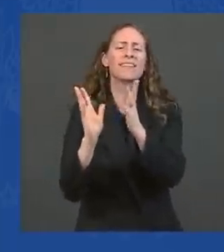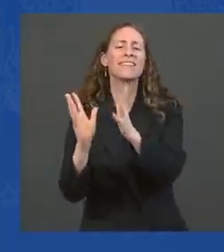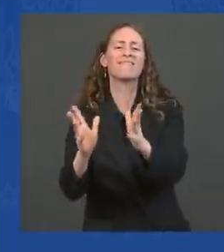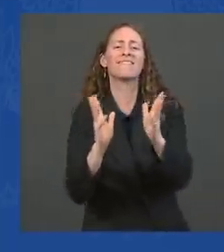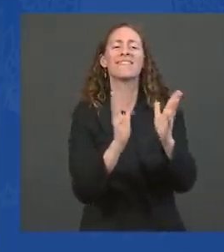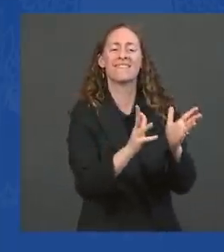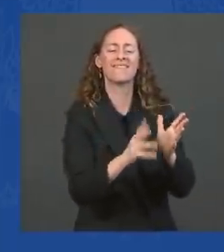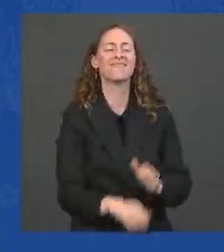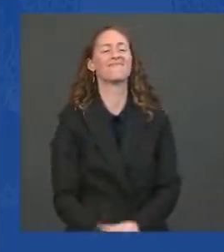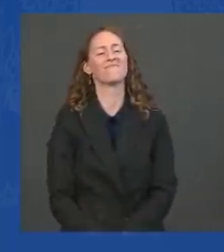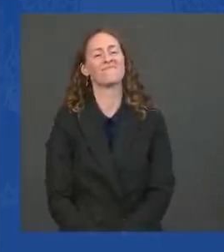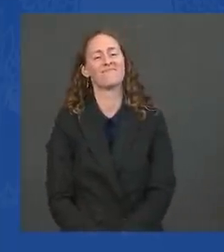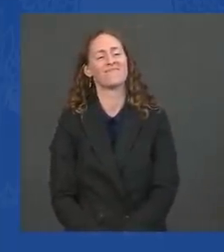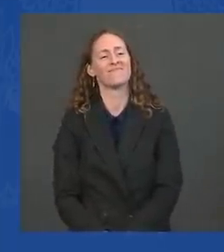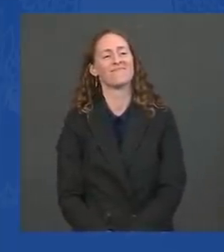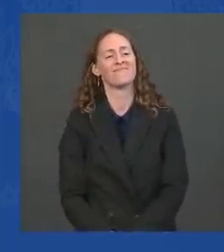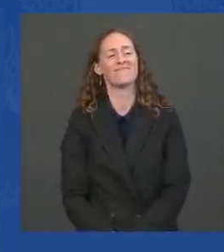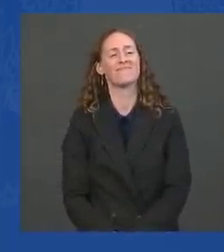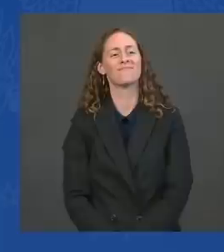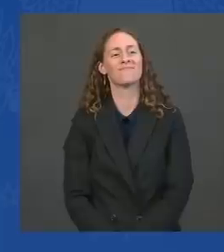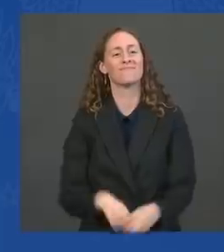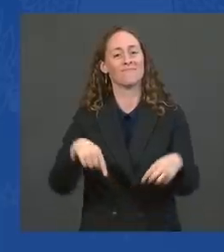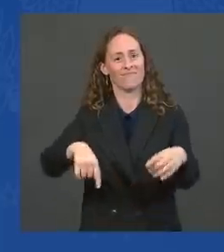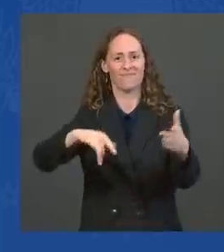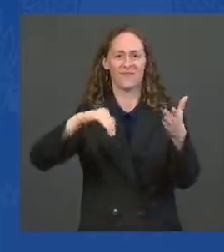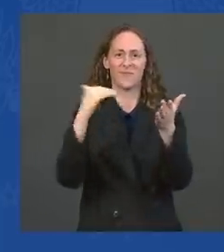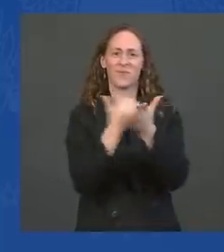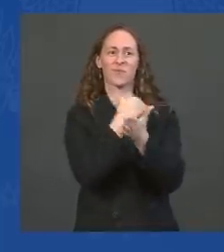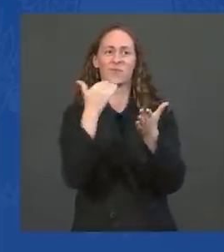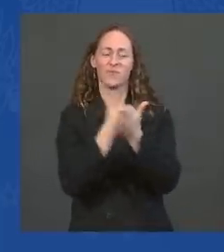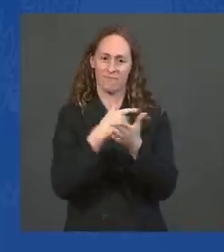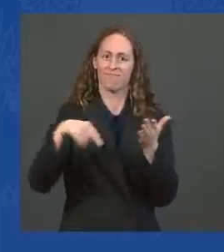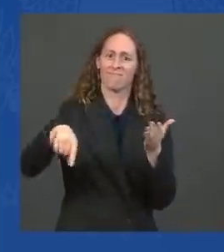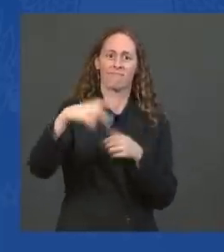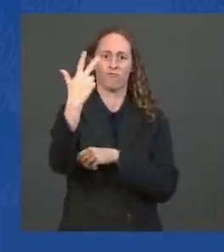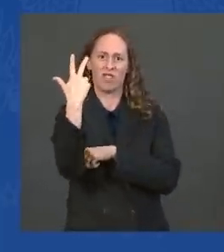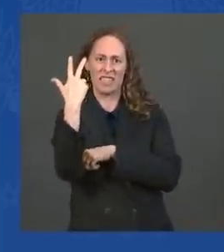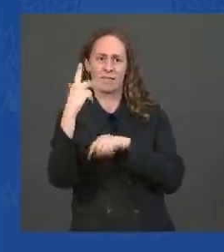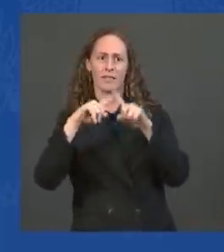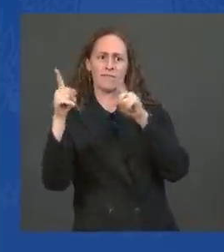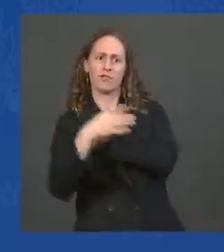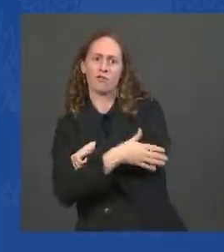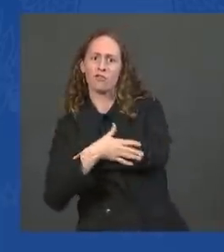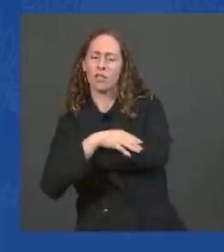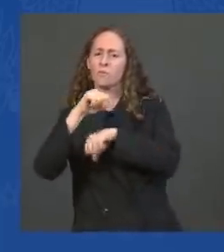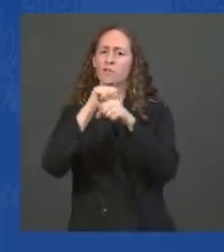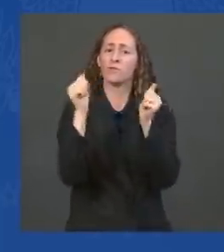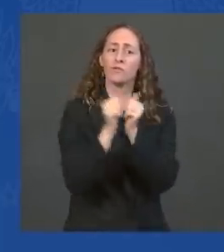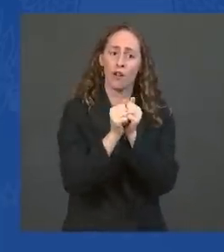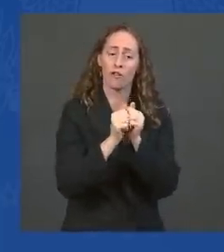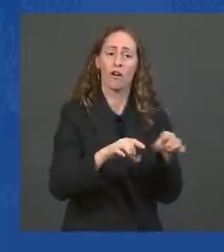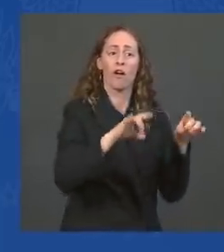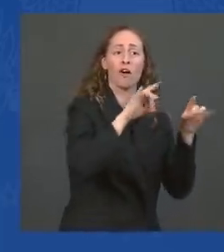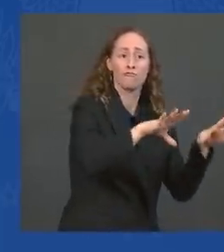a new enhanced trilateral security partnership between Australia, the United Kingdom, and the United States.